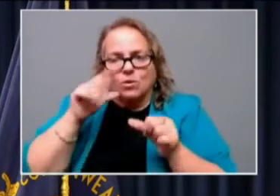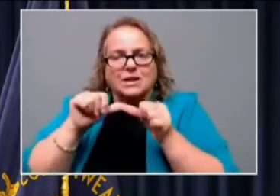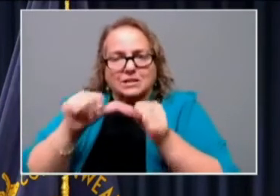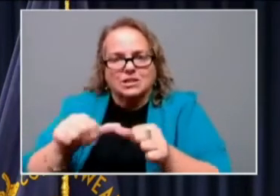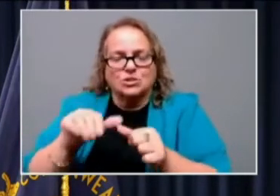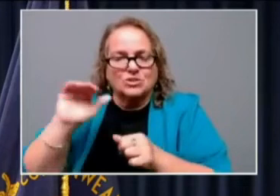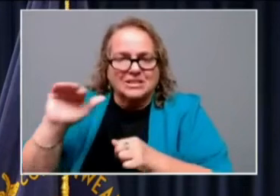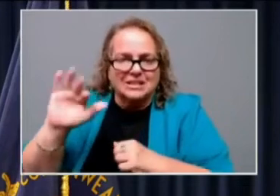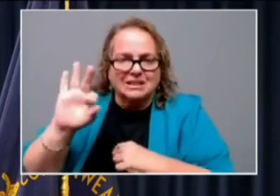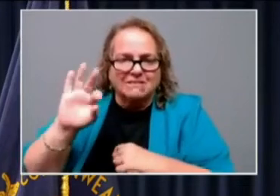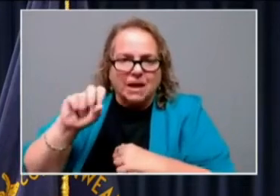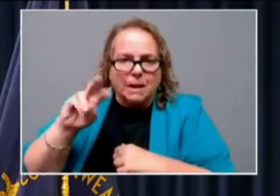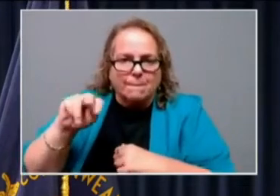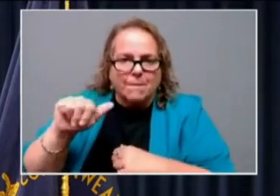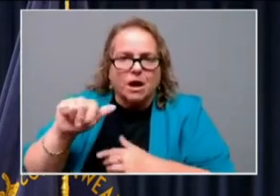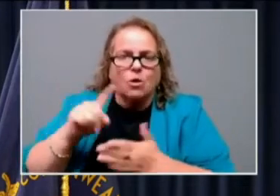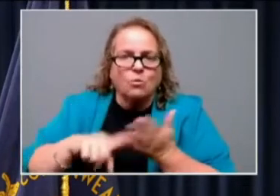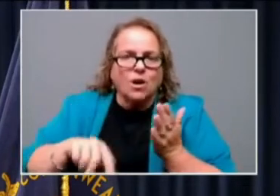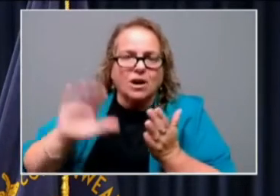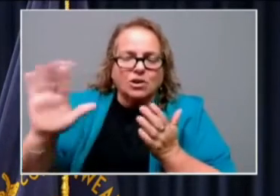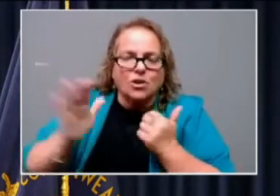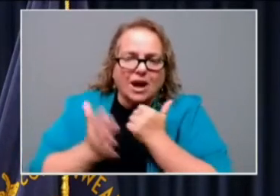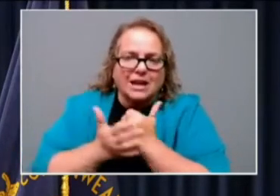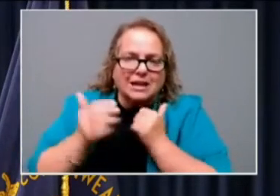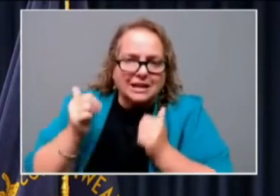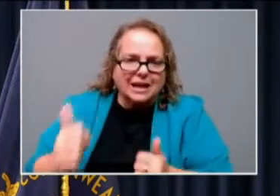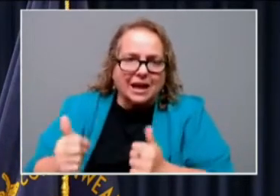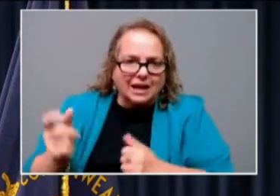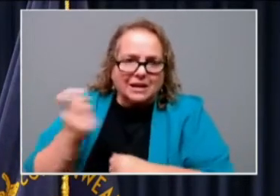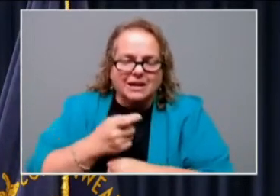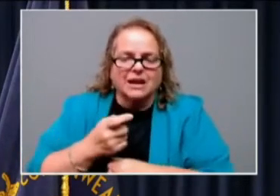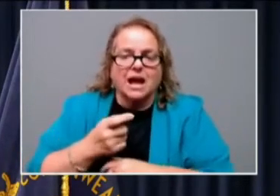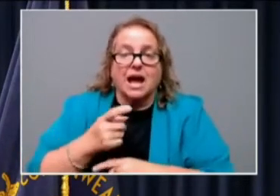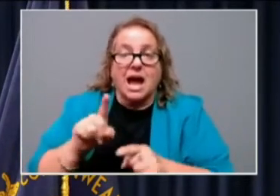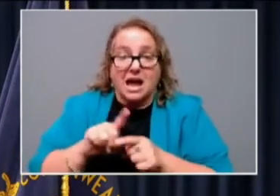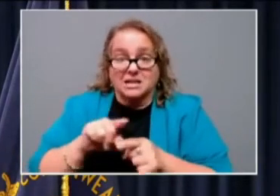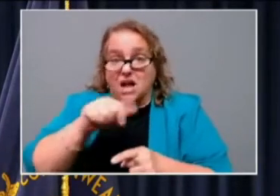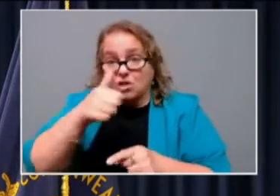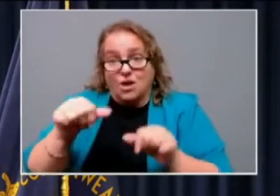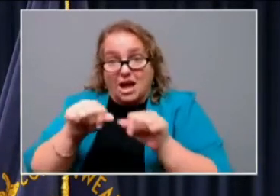some of the other areas lesson a little bit, we're gonna hope to get more